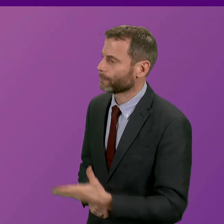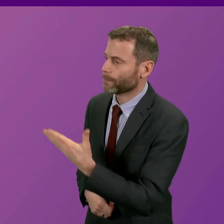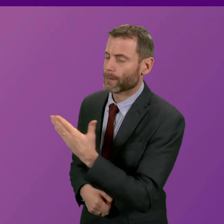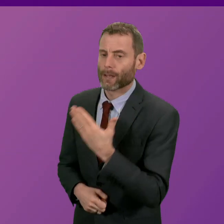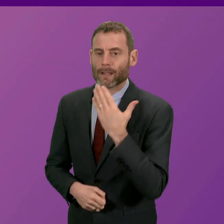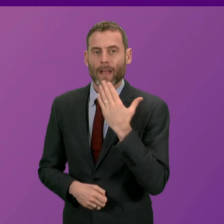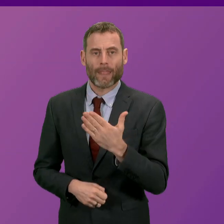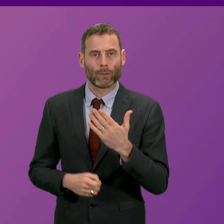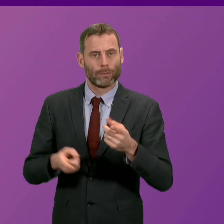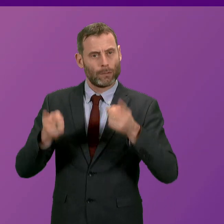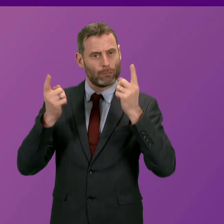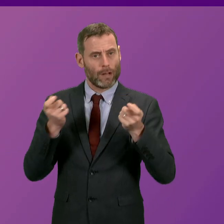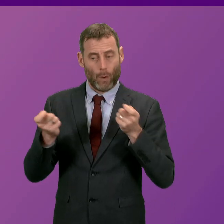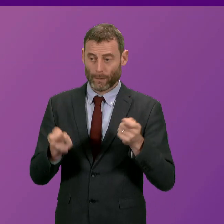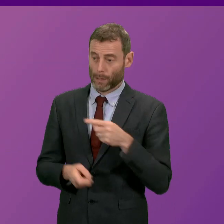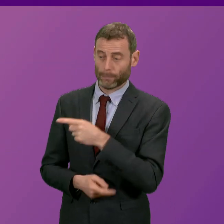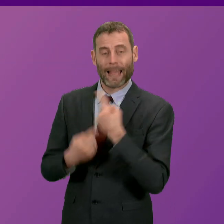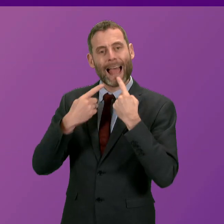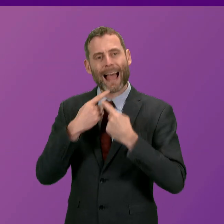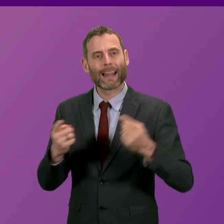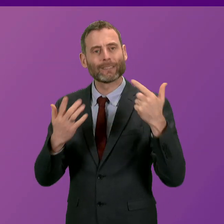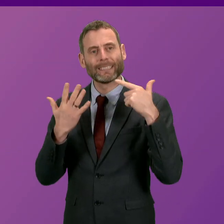I welcome the announcement by the Scottish National Party Government of £768 million